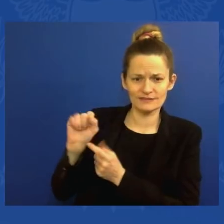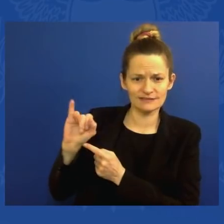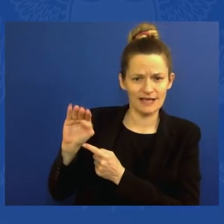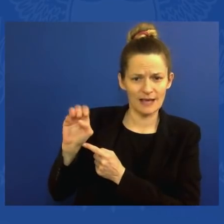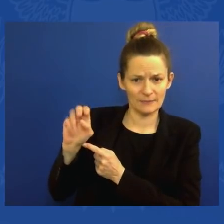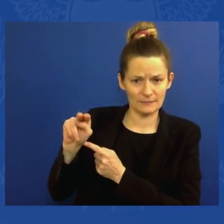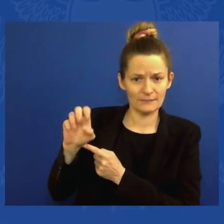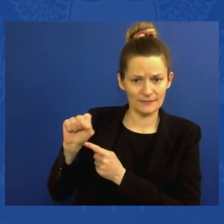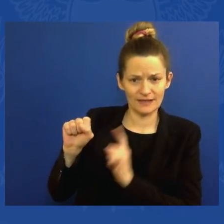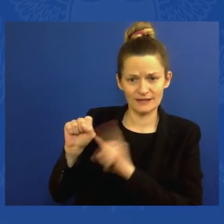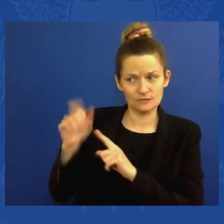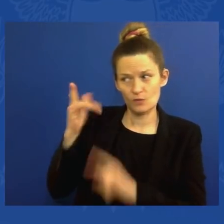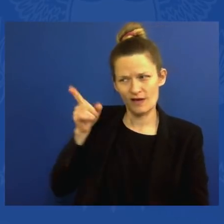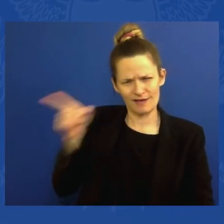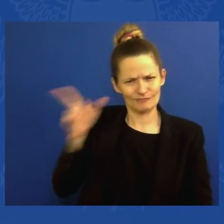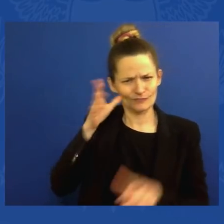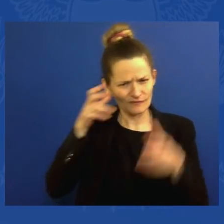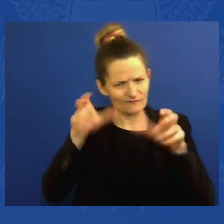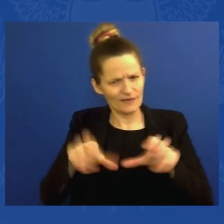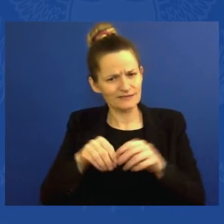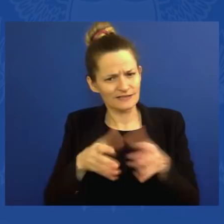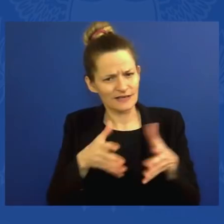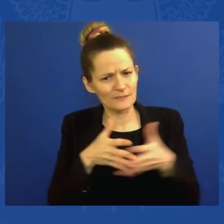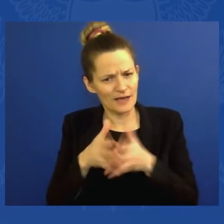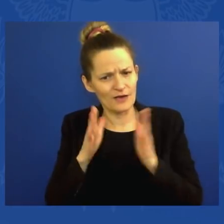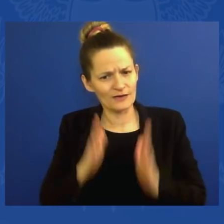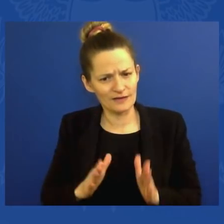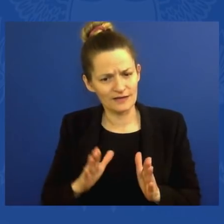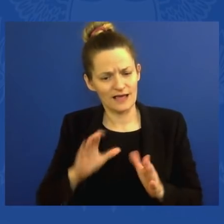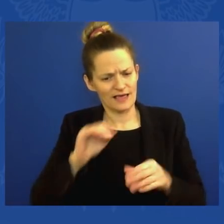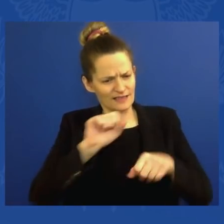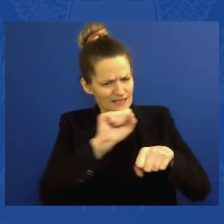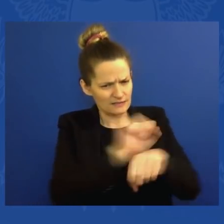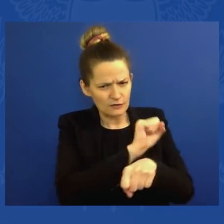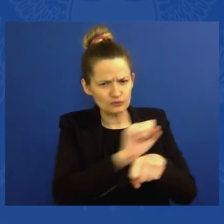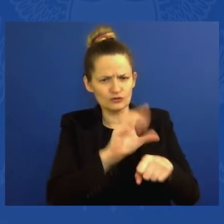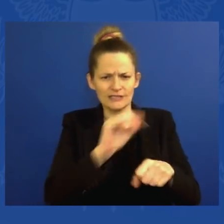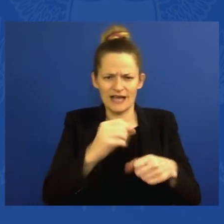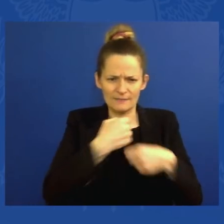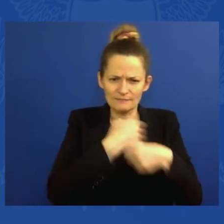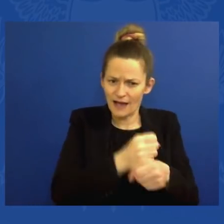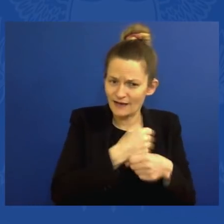our industrial and energy infrastructure, while at the same time putting us on the road